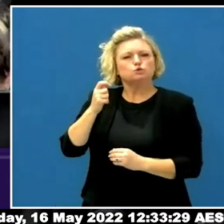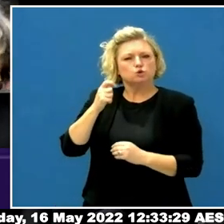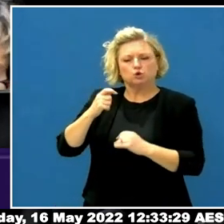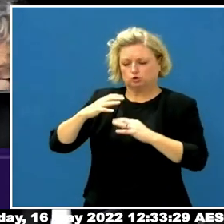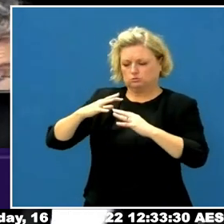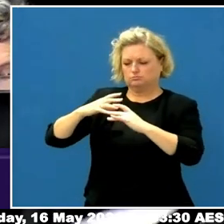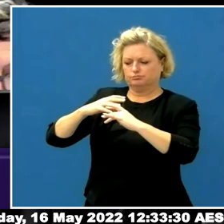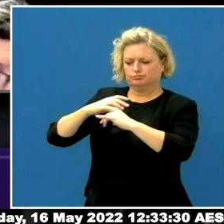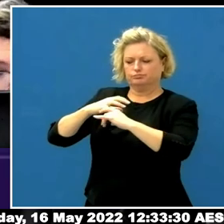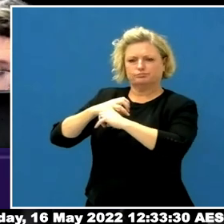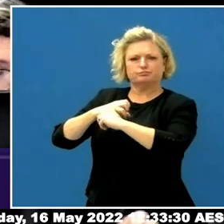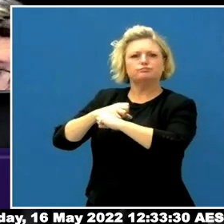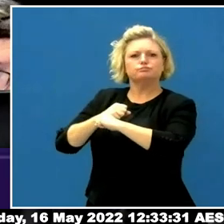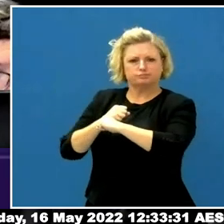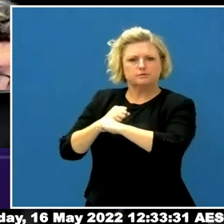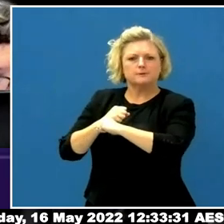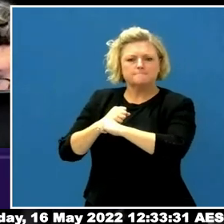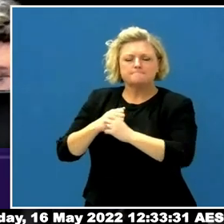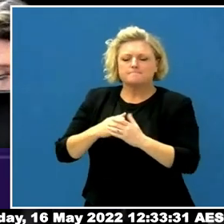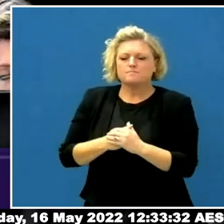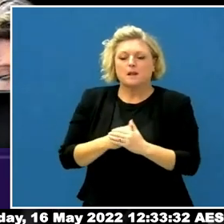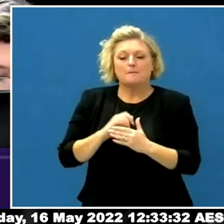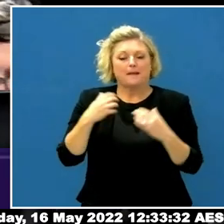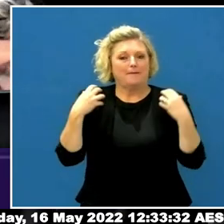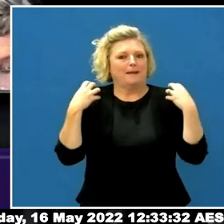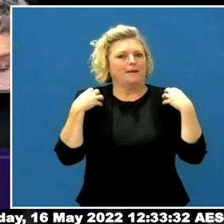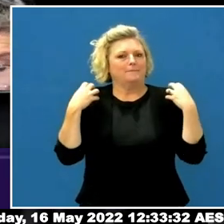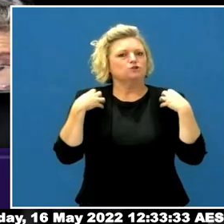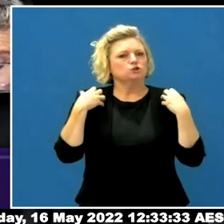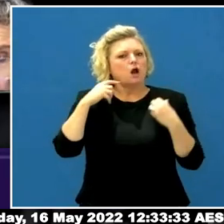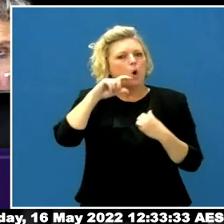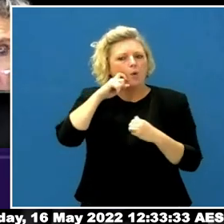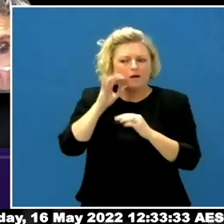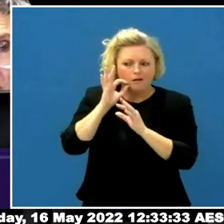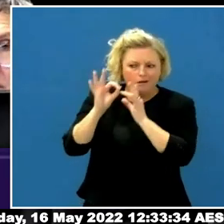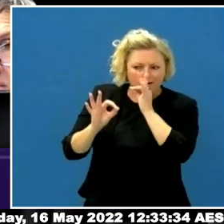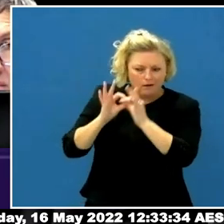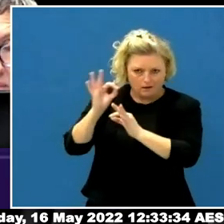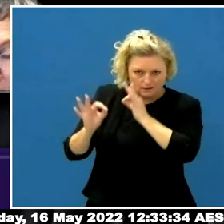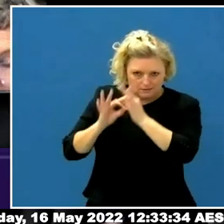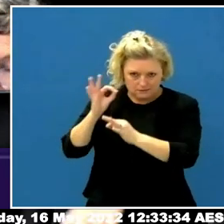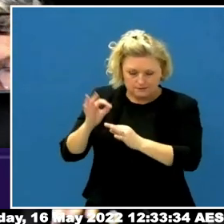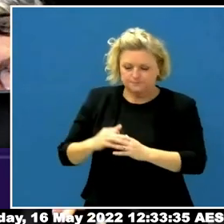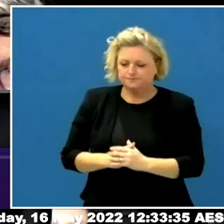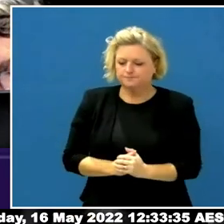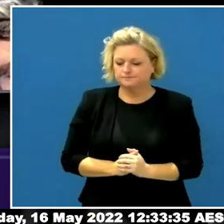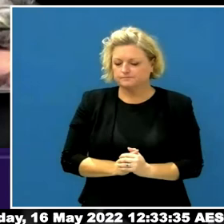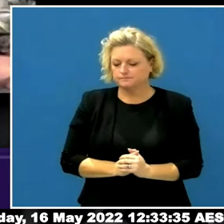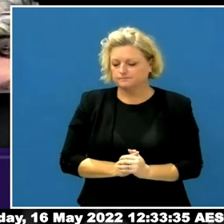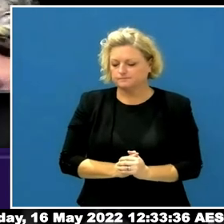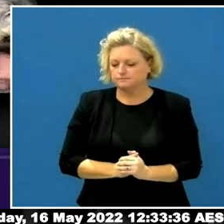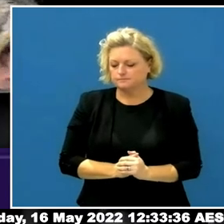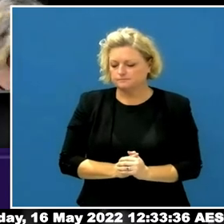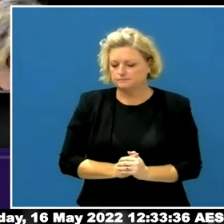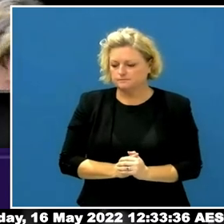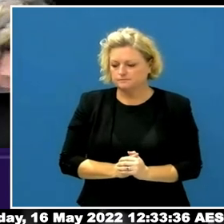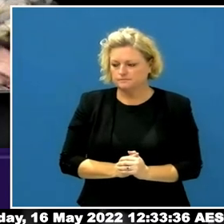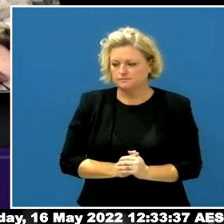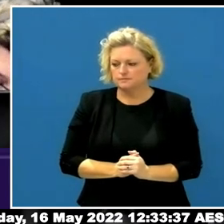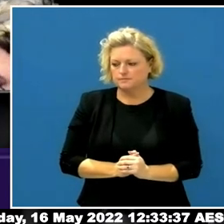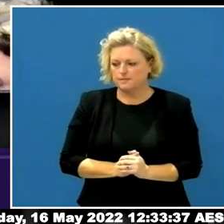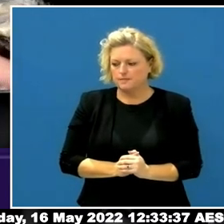have questions for you - is it your - do you consider there remains a place for day